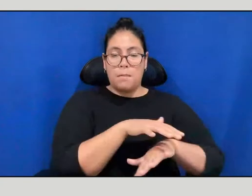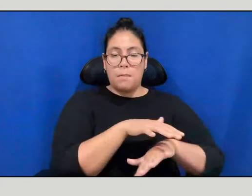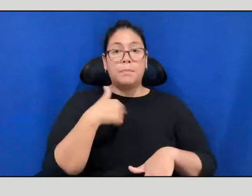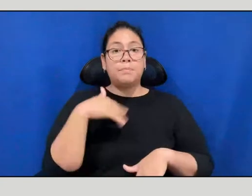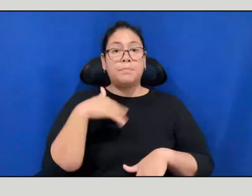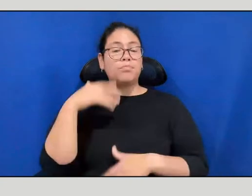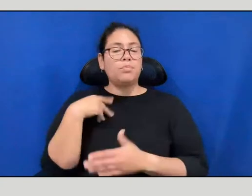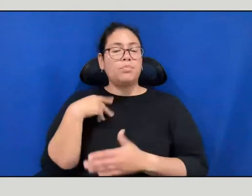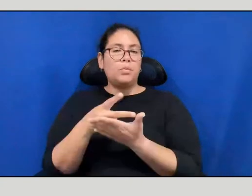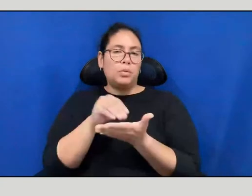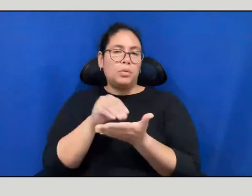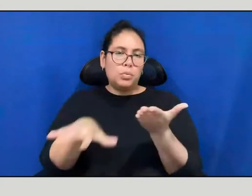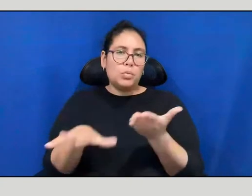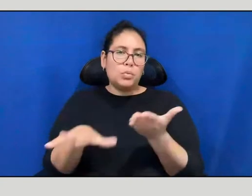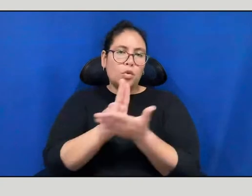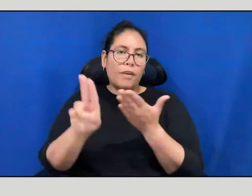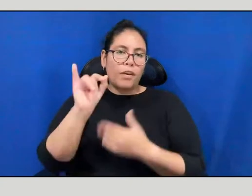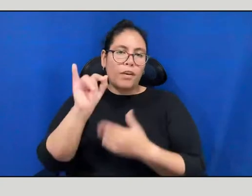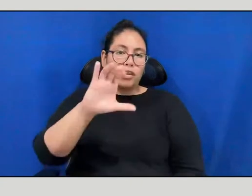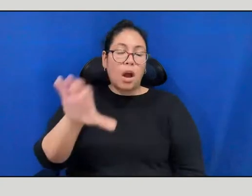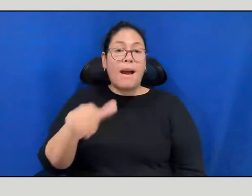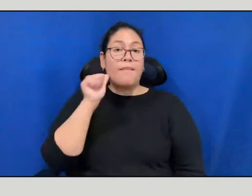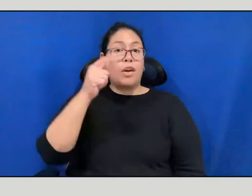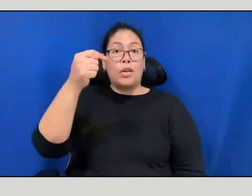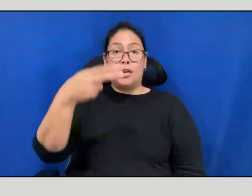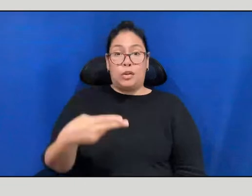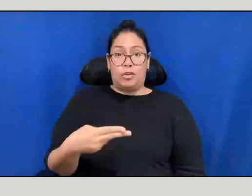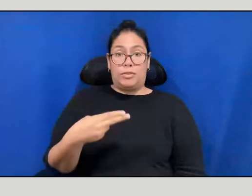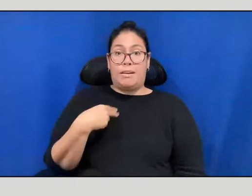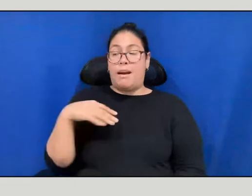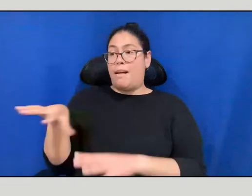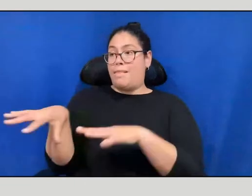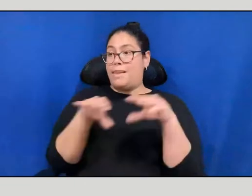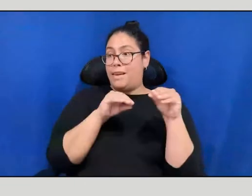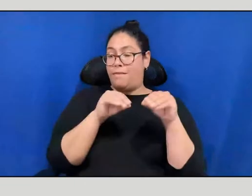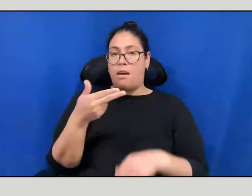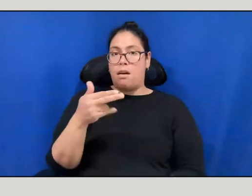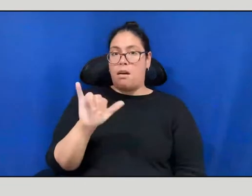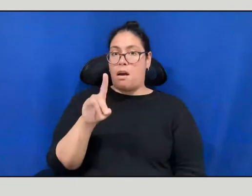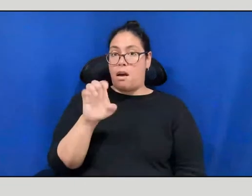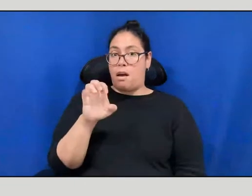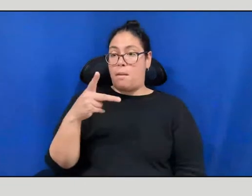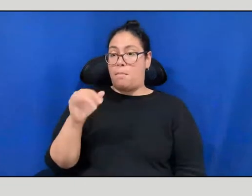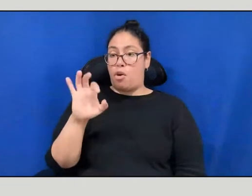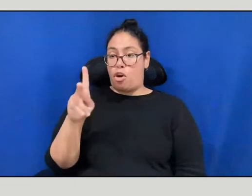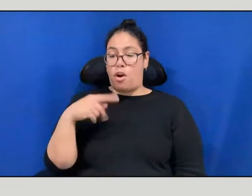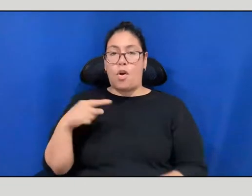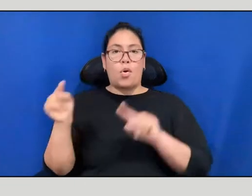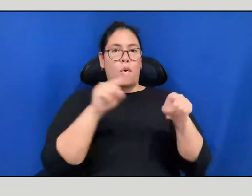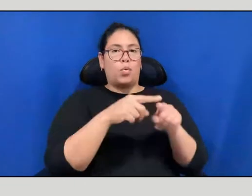every Thursday I would leave Hyde Park and go to Humboldt Park and hang out with the folks there, and for me, the textures,